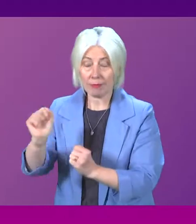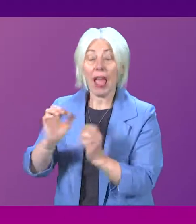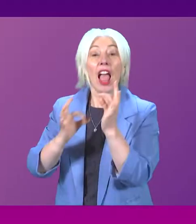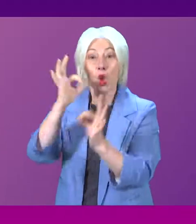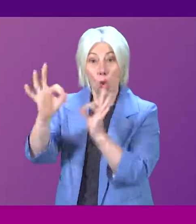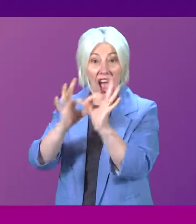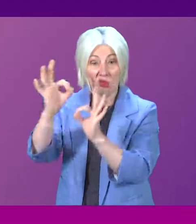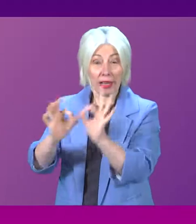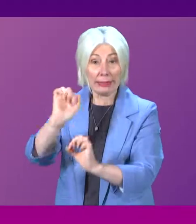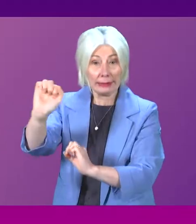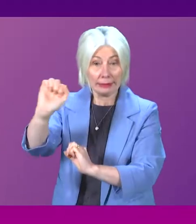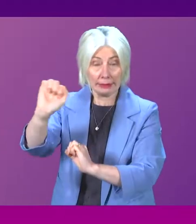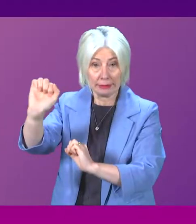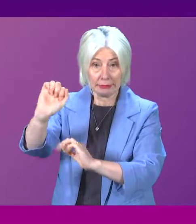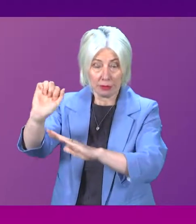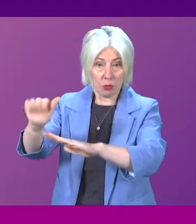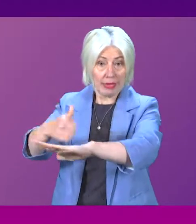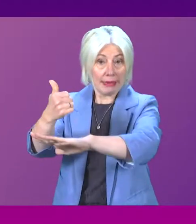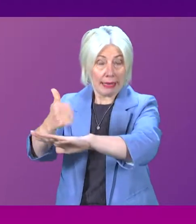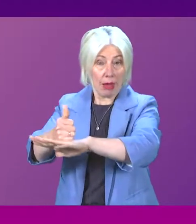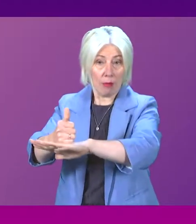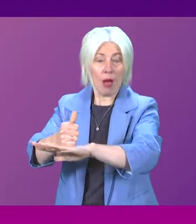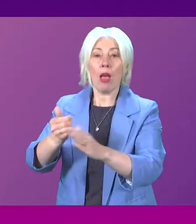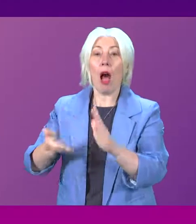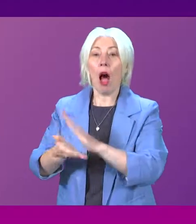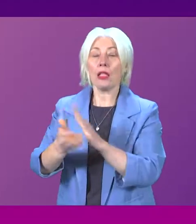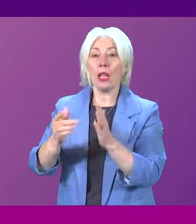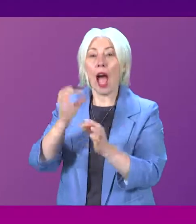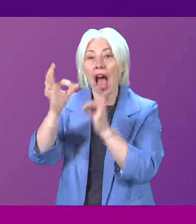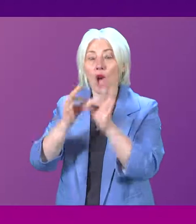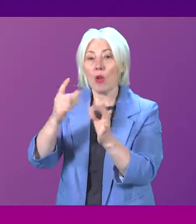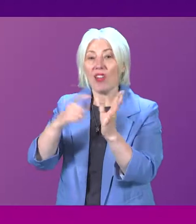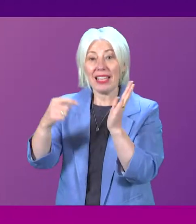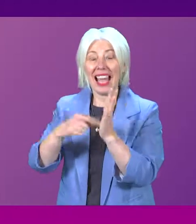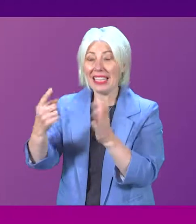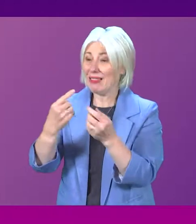particular, those that are set up under the Inquiries Act 2005—must operate independently of Government.